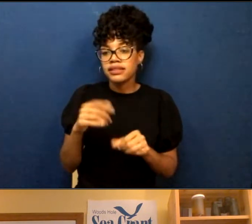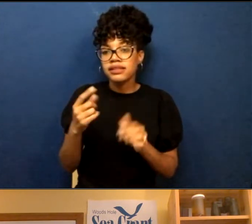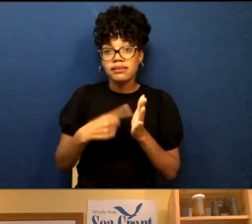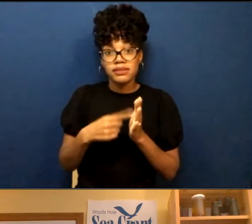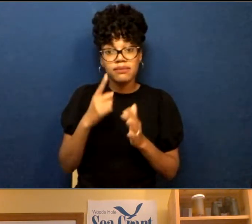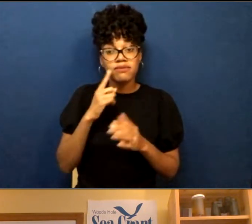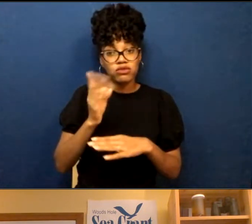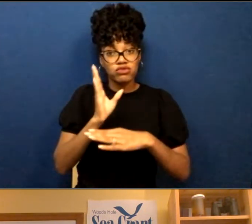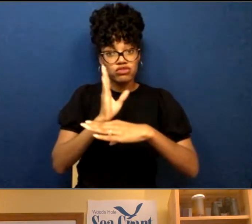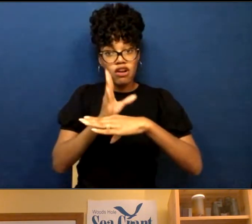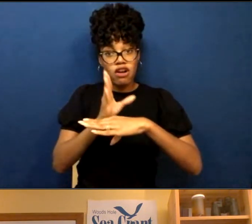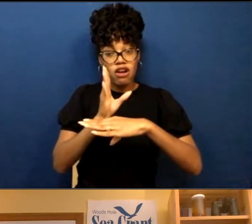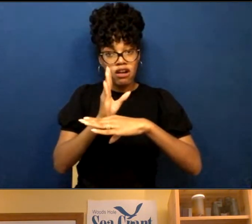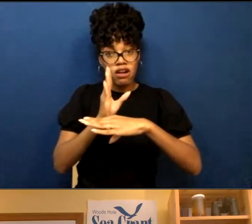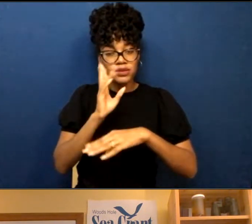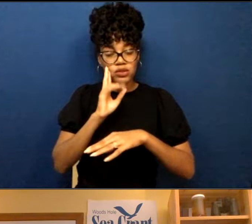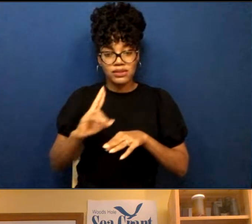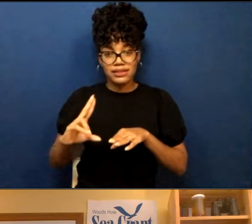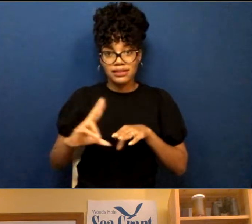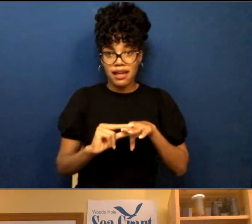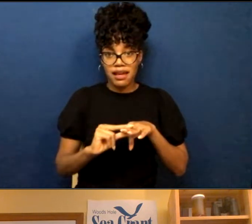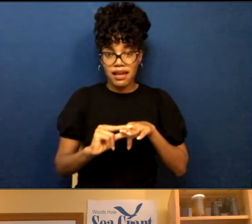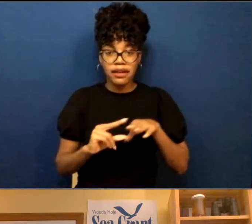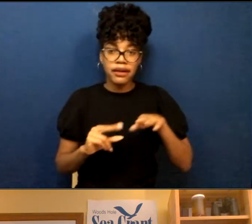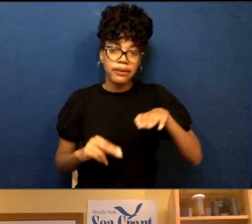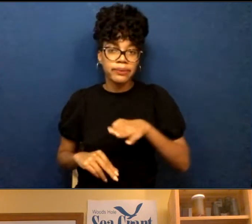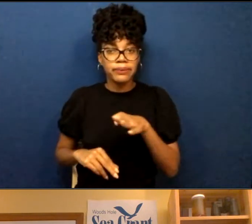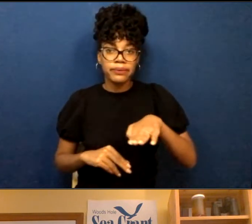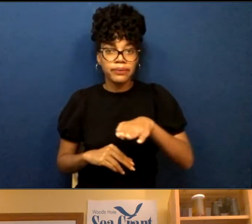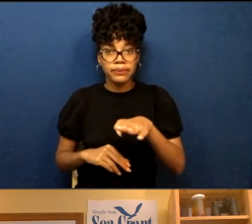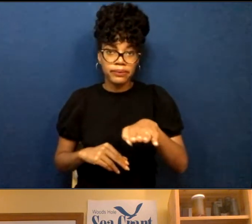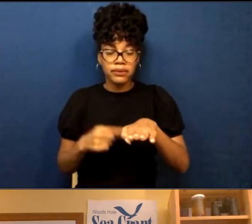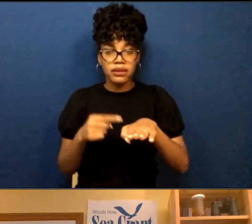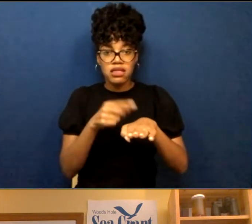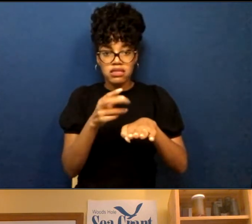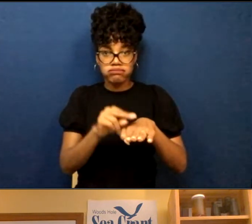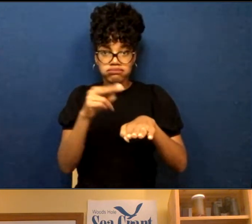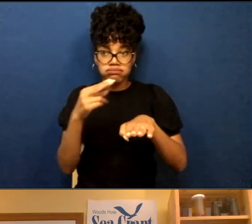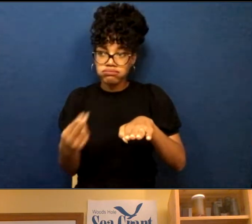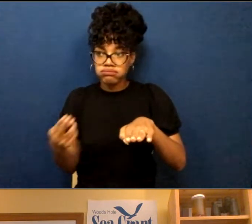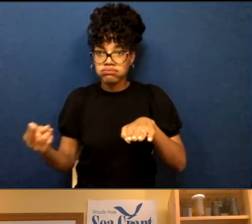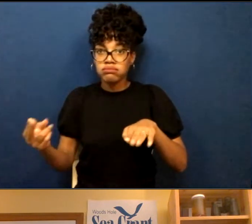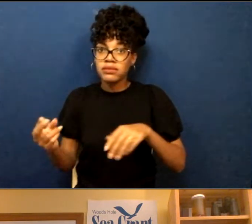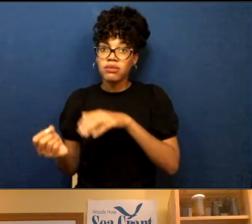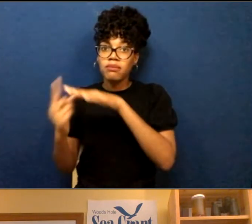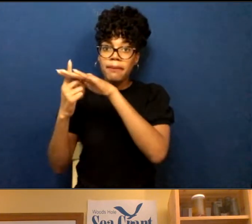They'll have those tags pop up at a certain place and then they go chase after the tag. But albatrosses and other seabirds